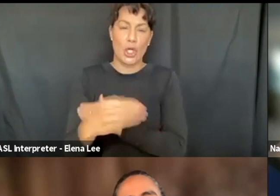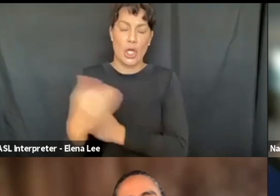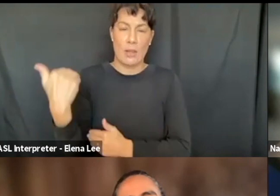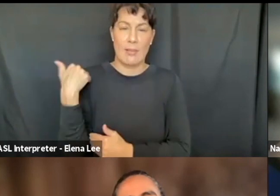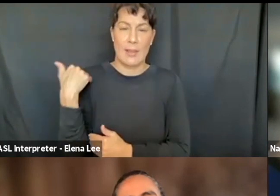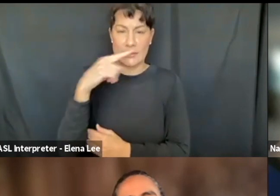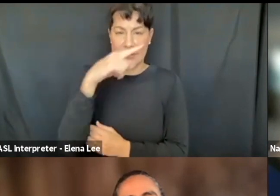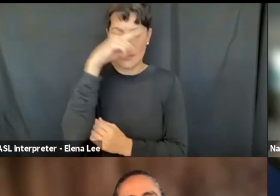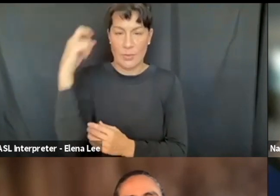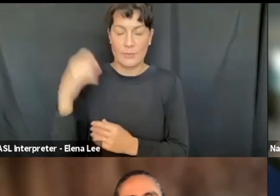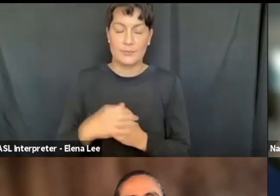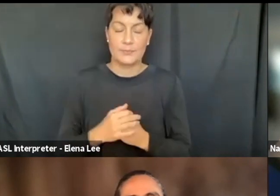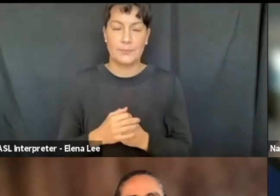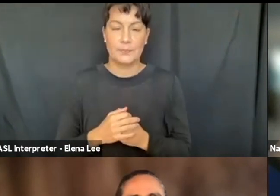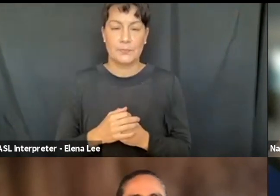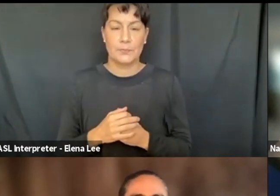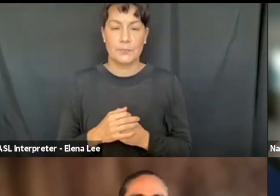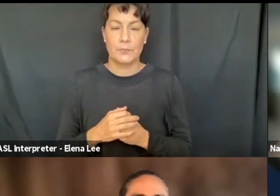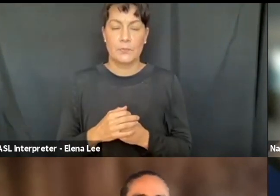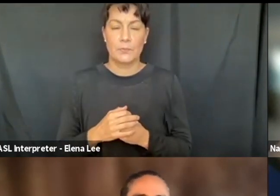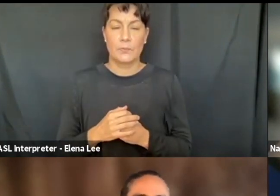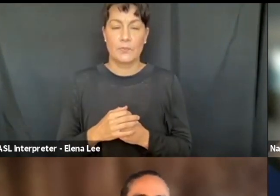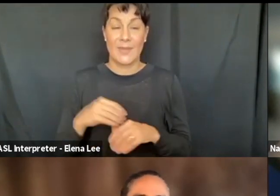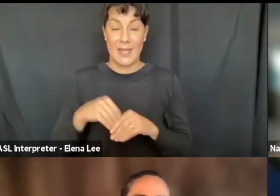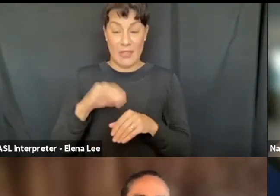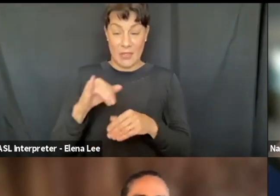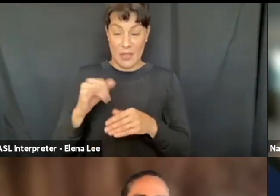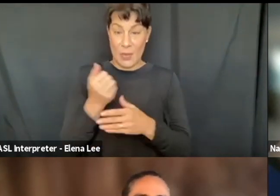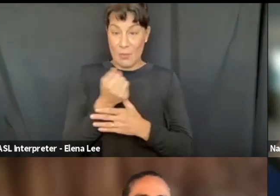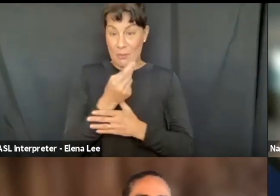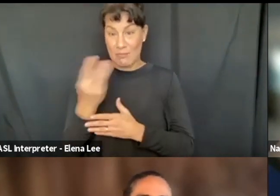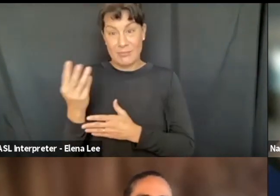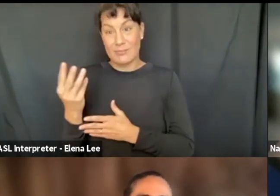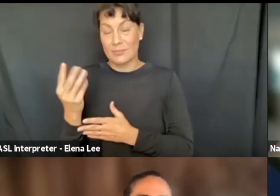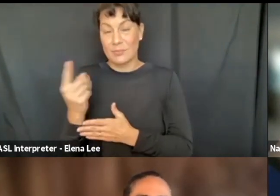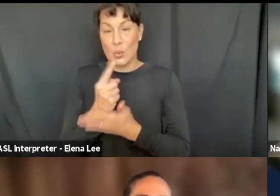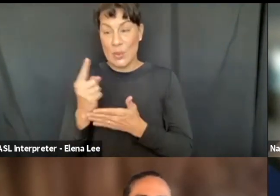Well, really in the weeks after George Floyd was killed,